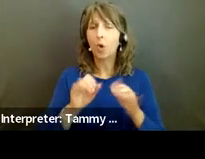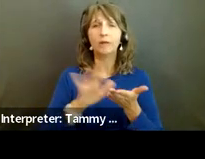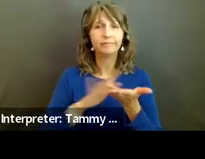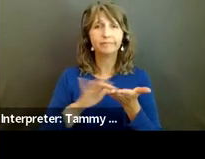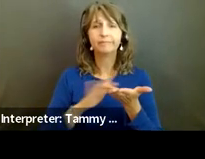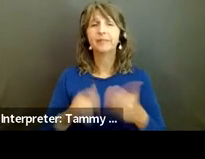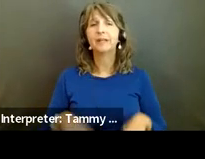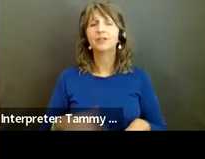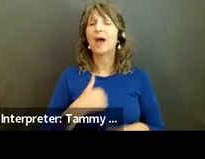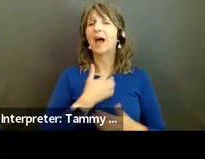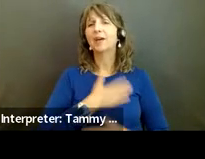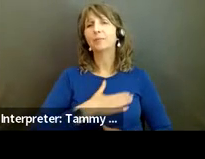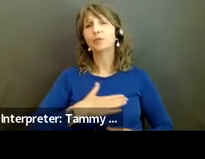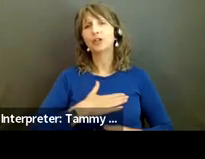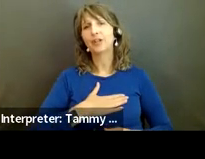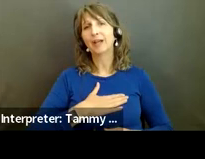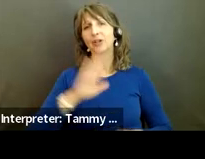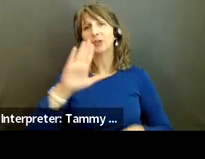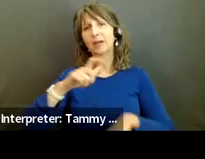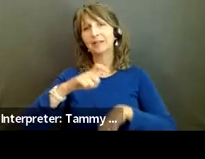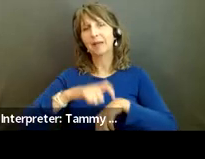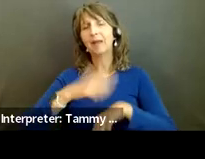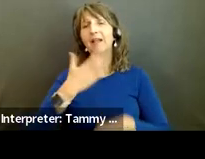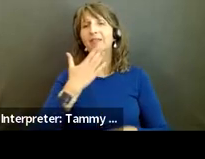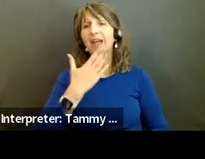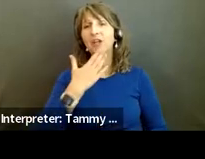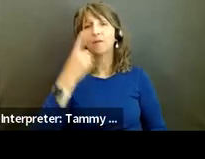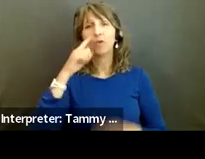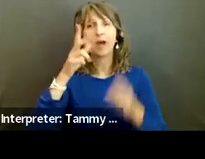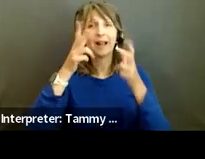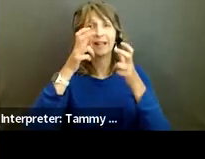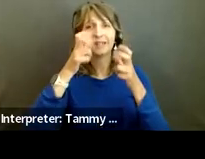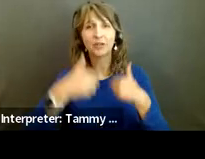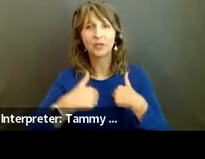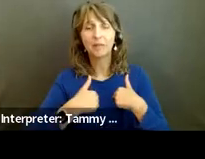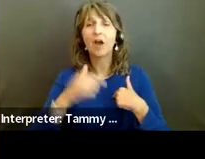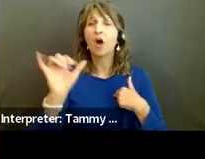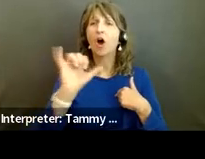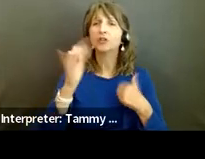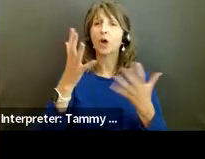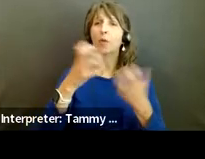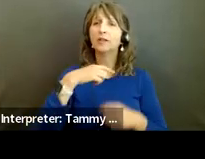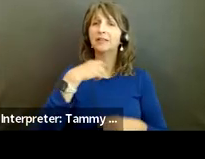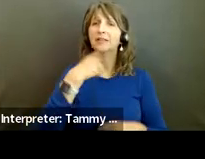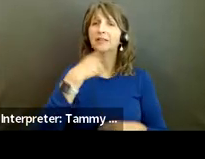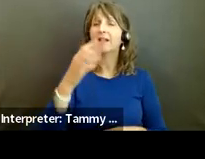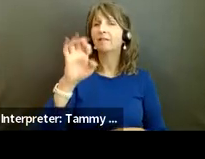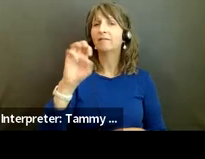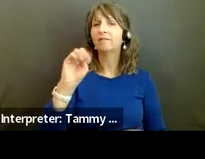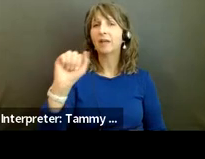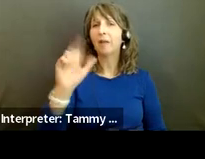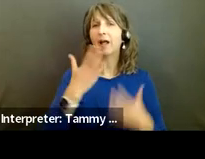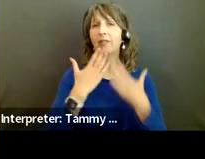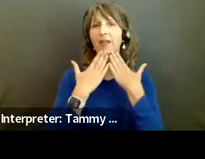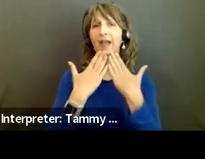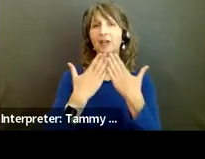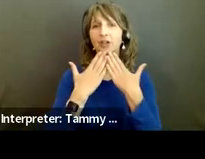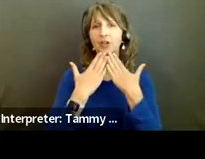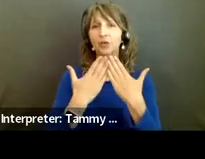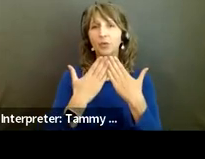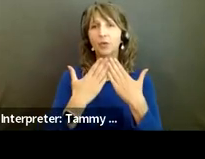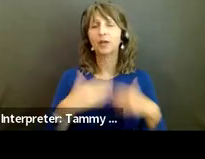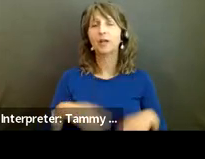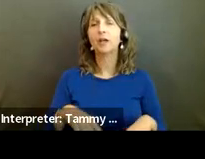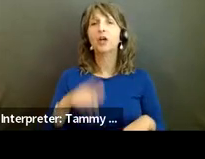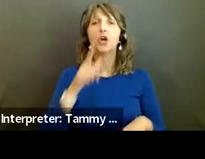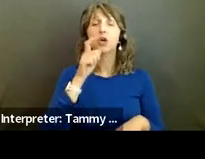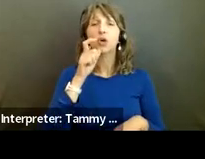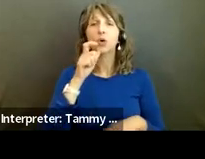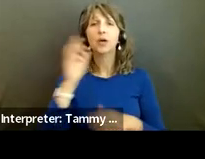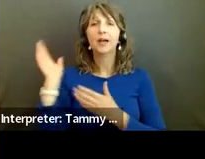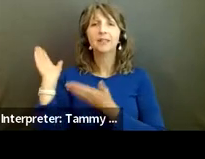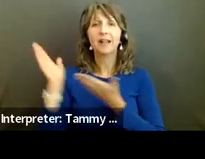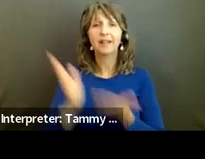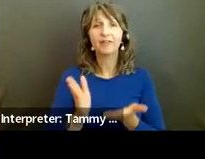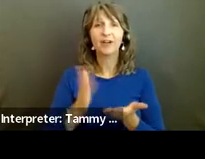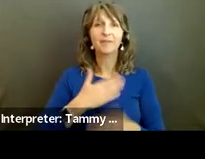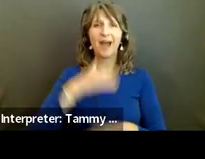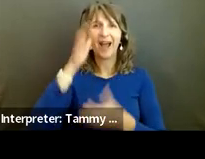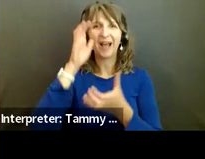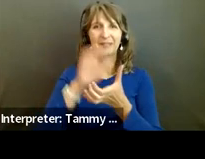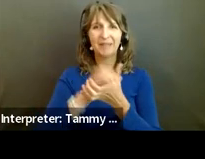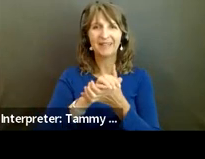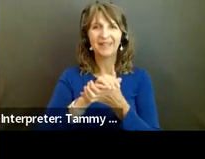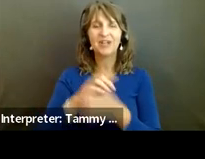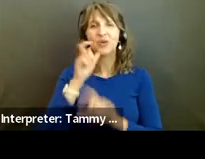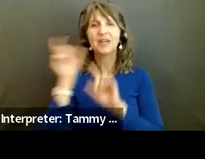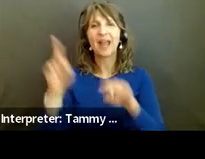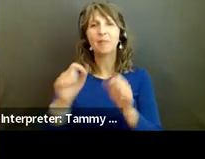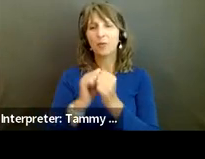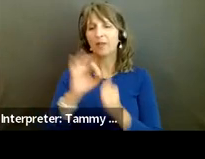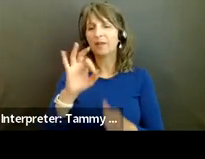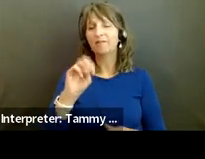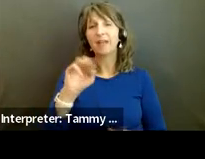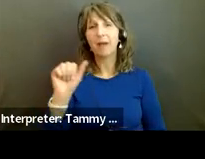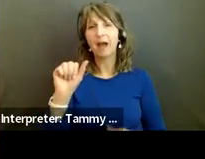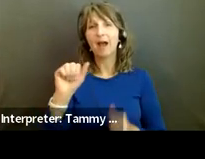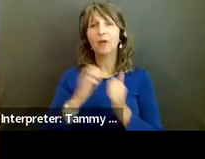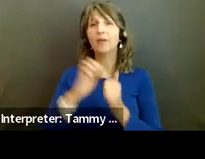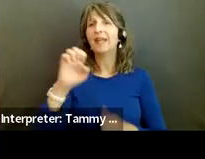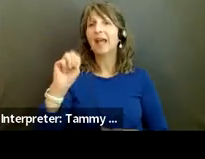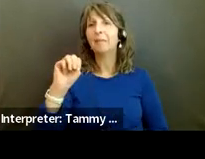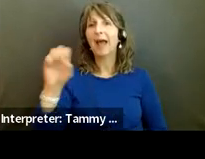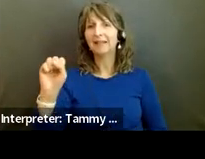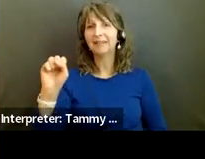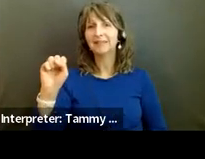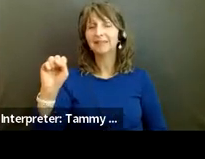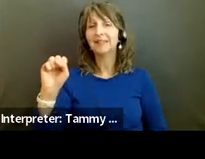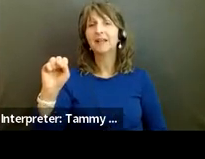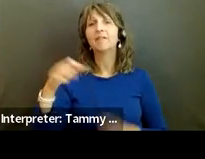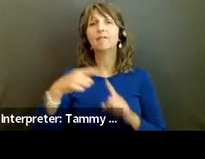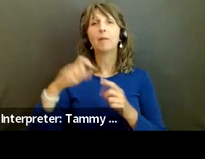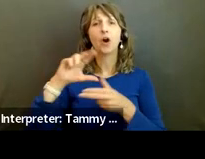Thank you for listening to me. And, I wanted to also say thank you to FEMA for delivering me actually my husband who came with FEMA, with EMS during Hurricane Laura when I was working with the Red Cross and, and that is actually how we met.